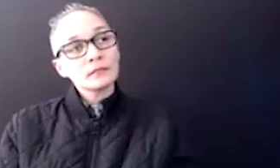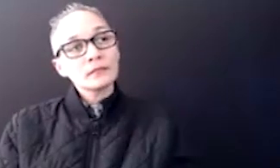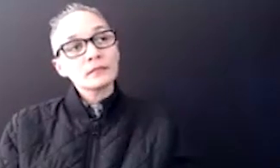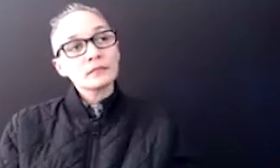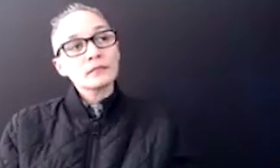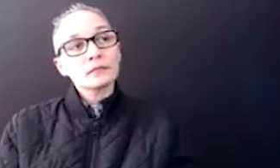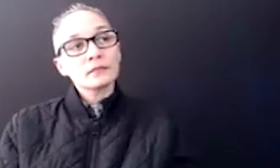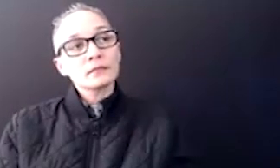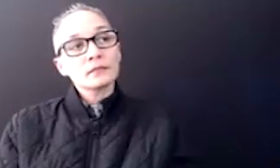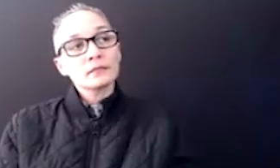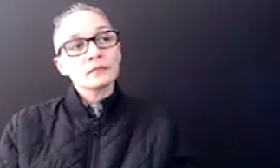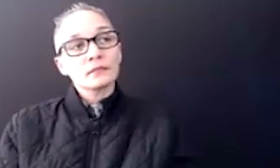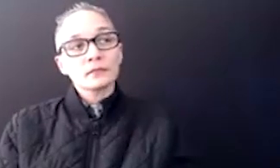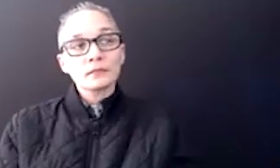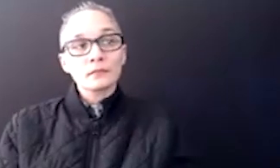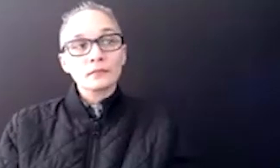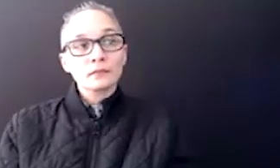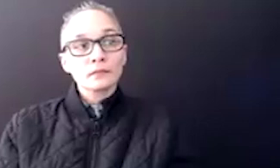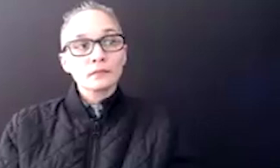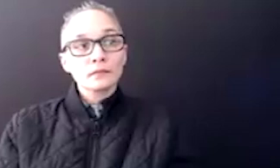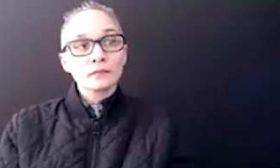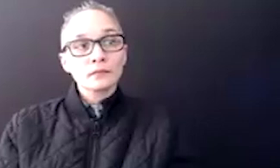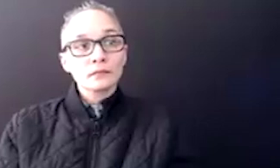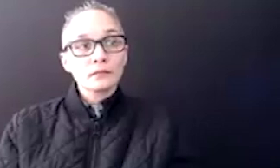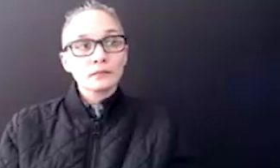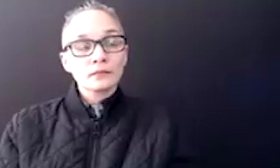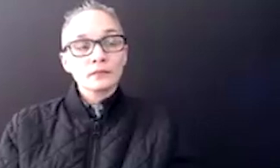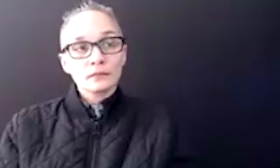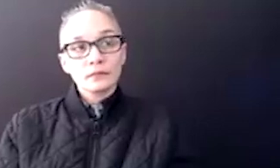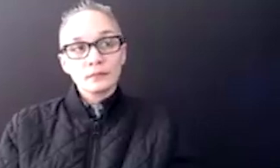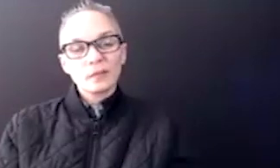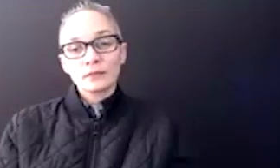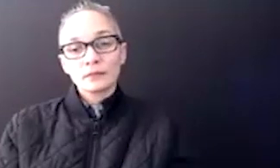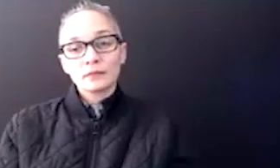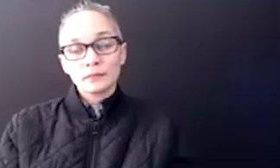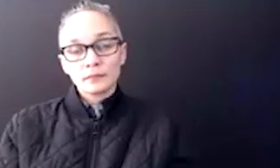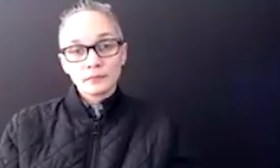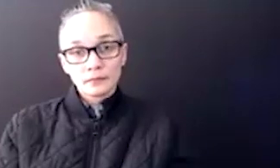Yeah. So it's not necessarily a rule going forward. But it makes sense. It makes sense. Right.